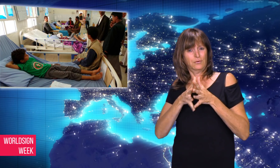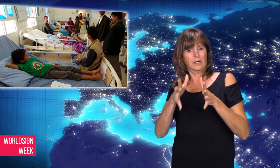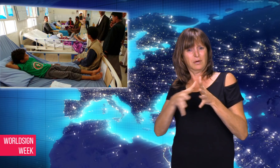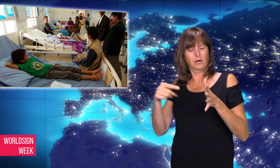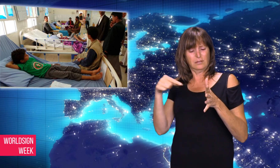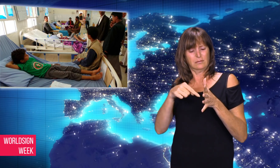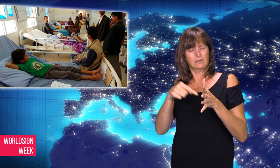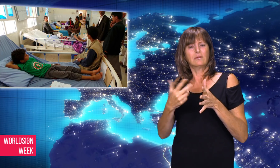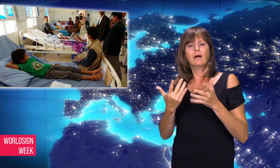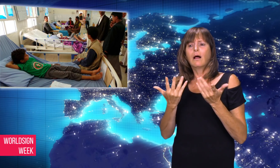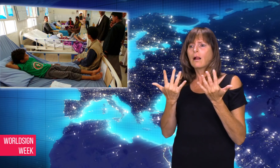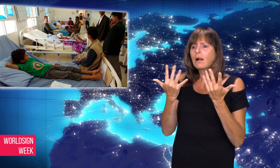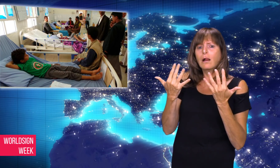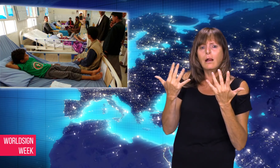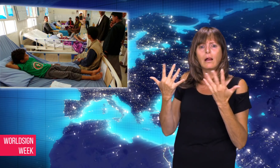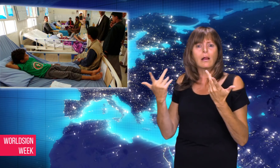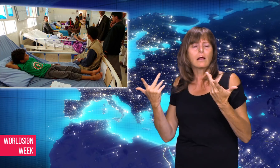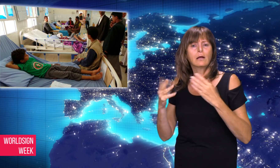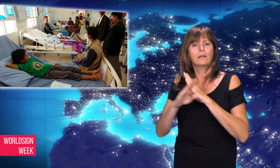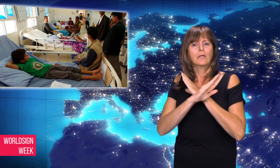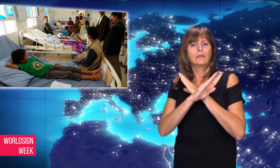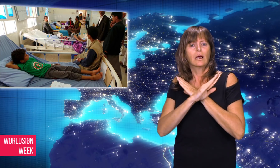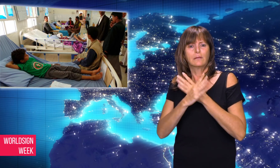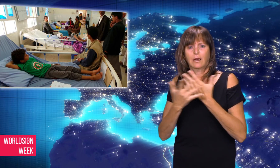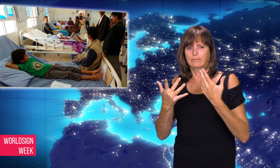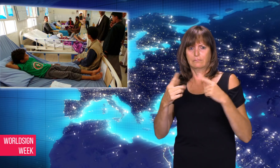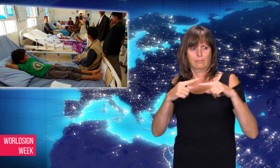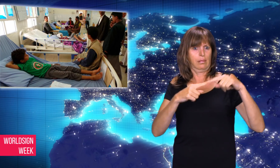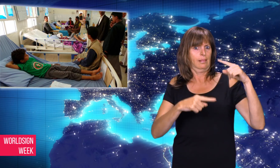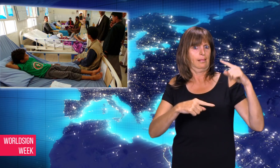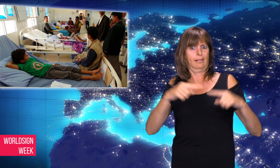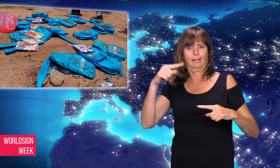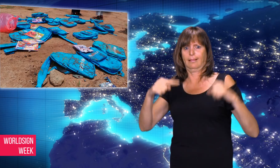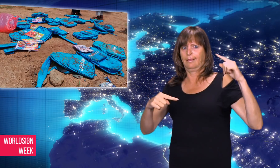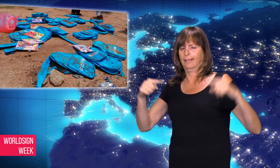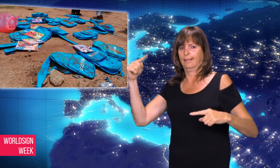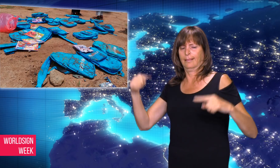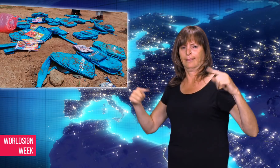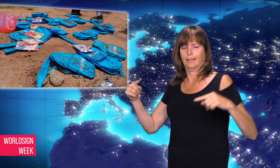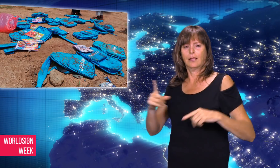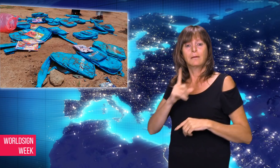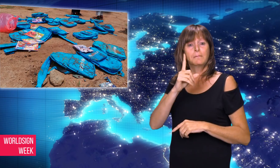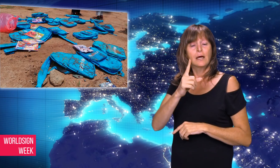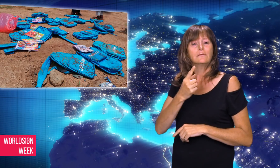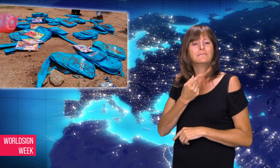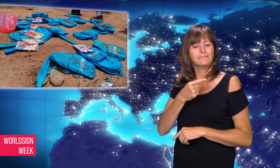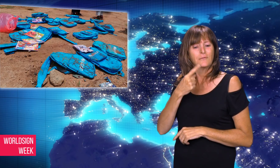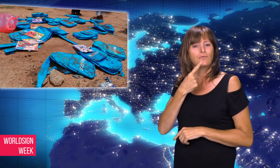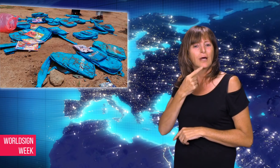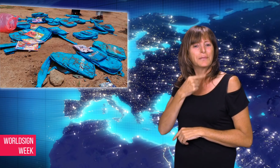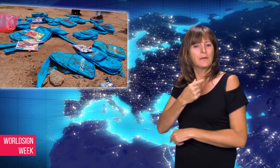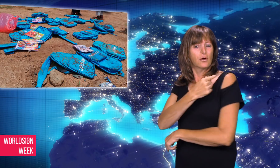it has recovered 29 bodies, all of them children, and treated 48 wounded